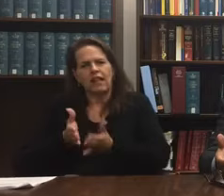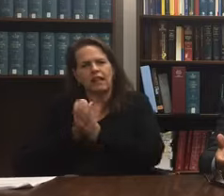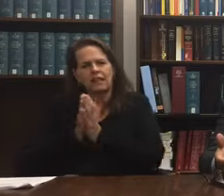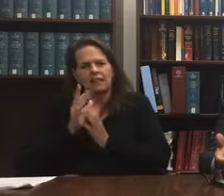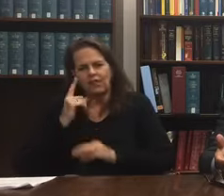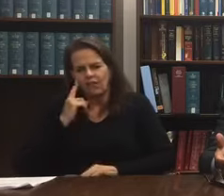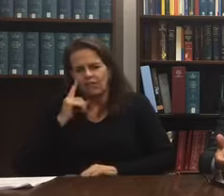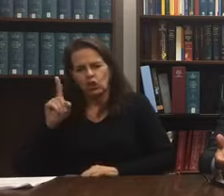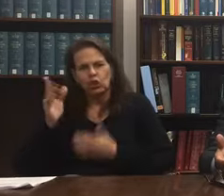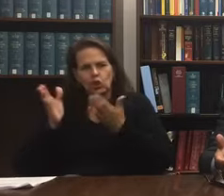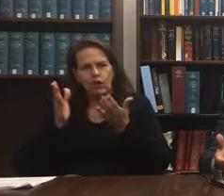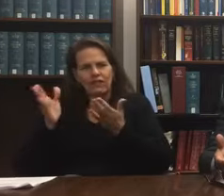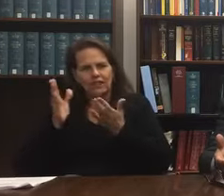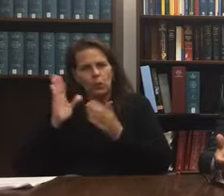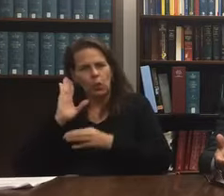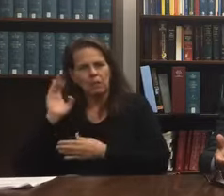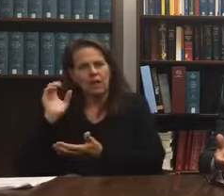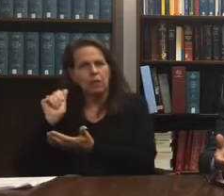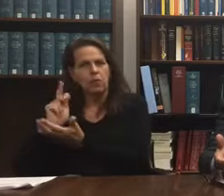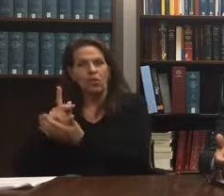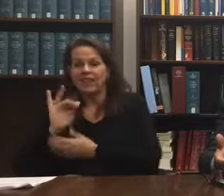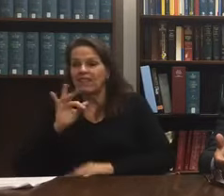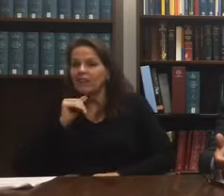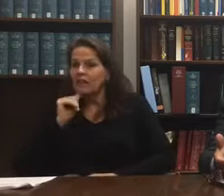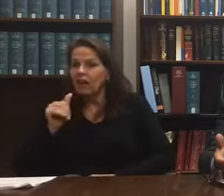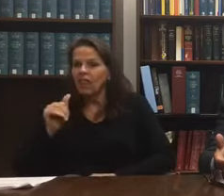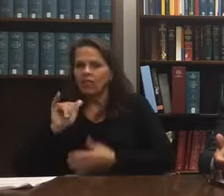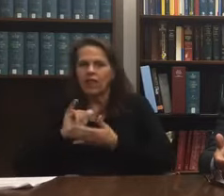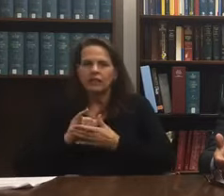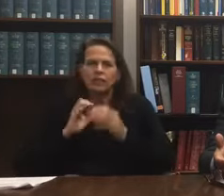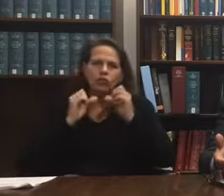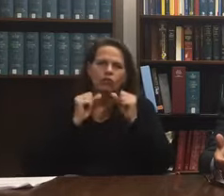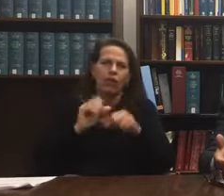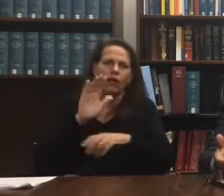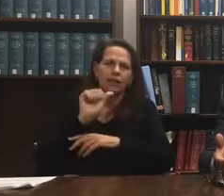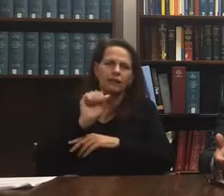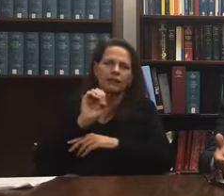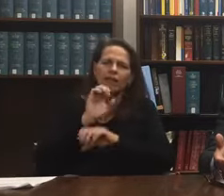approved if not that's a strong case because nothing has changed and they